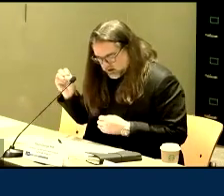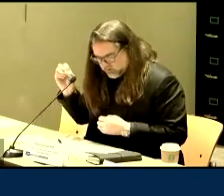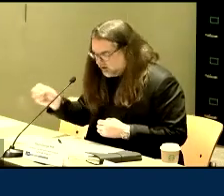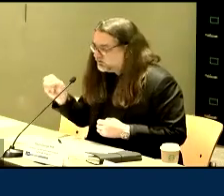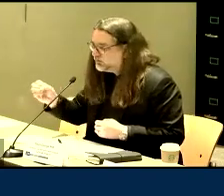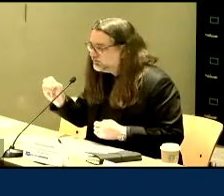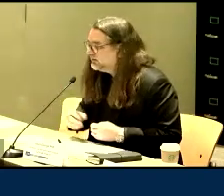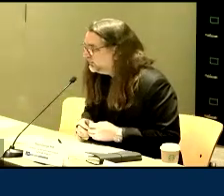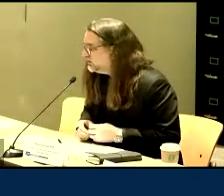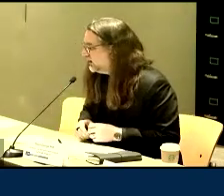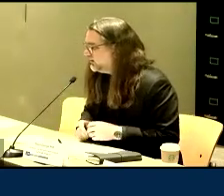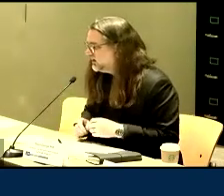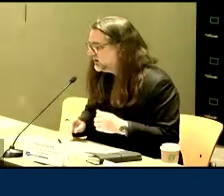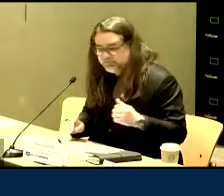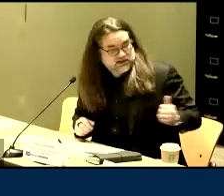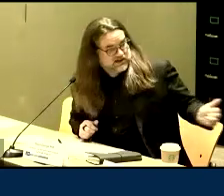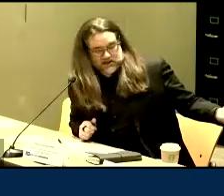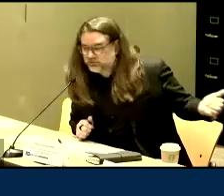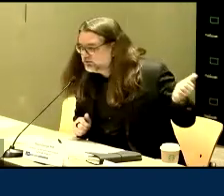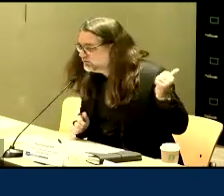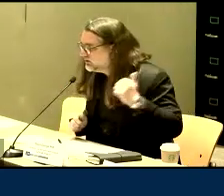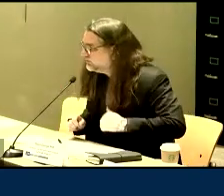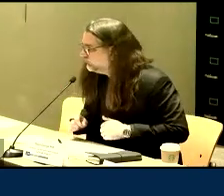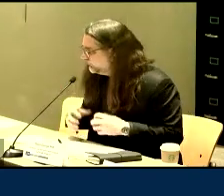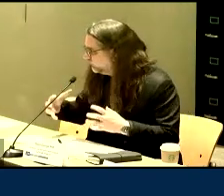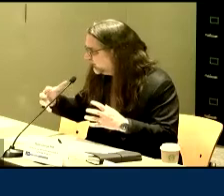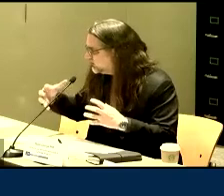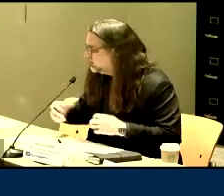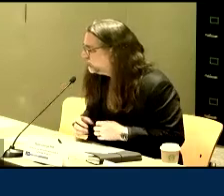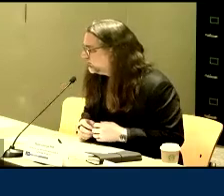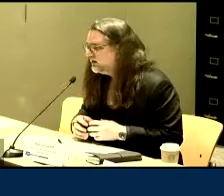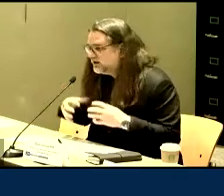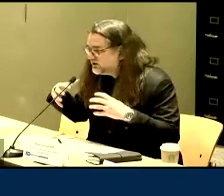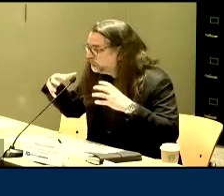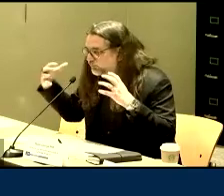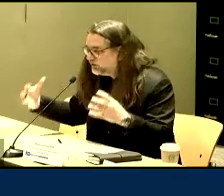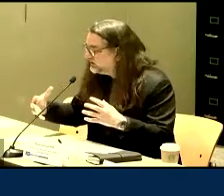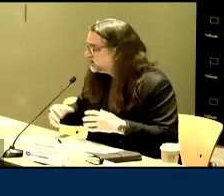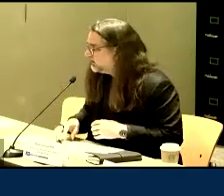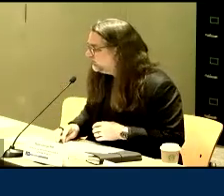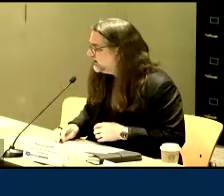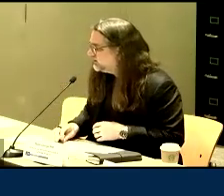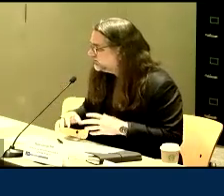We also -- Adrienne, who is here, who runs our Inform group, did a brilliant job of making sure